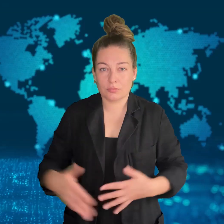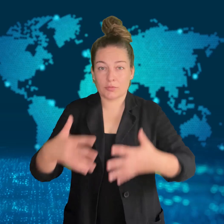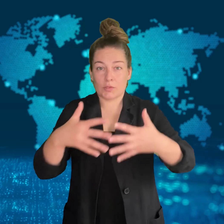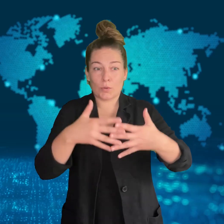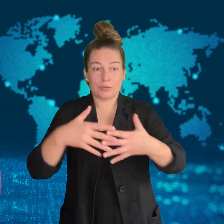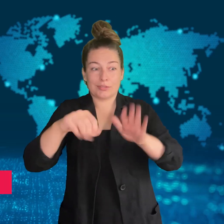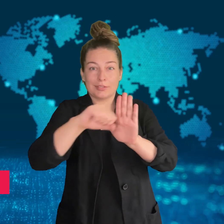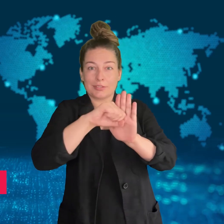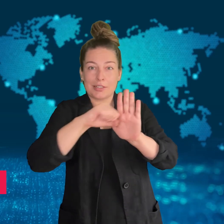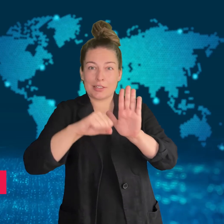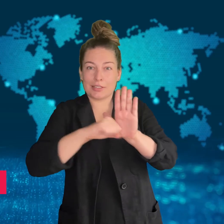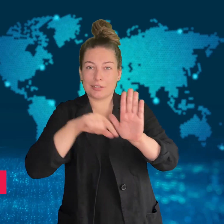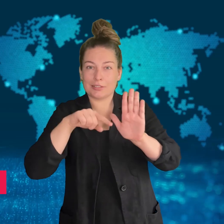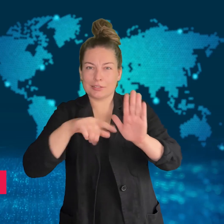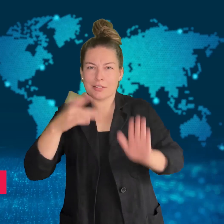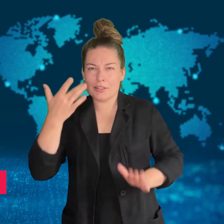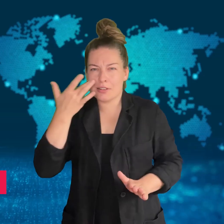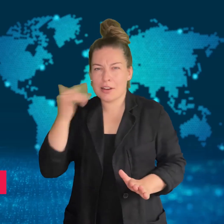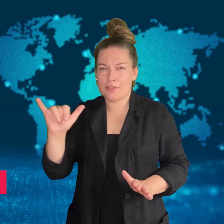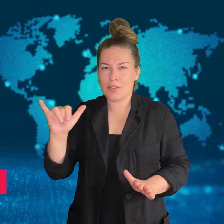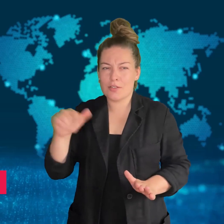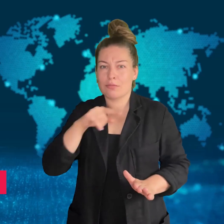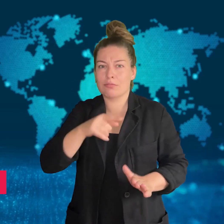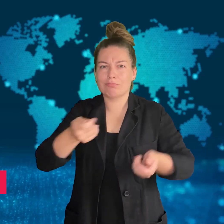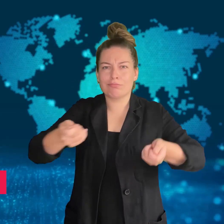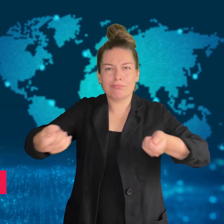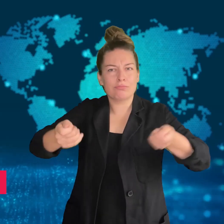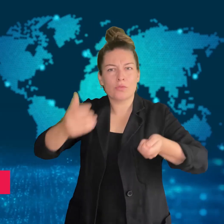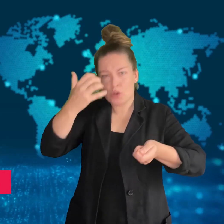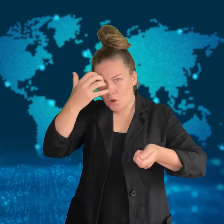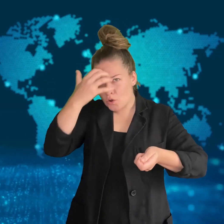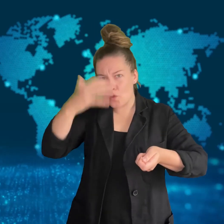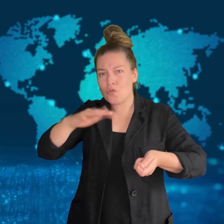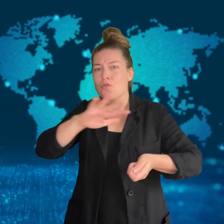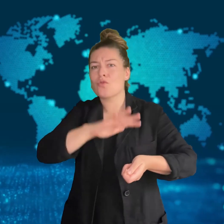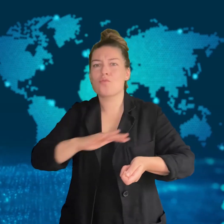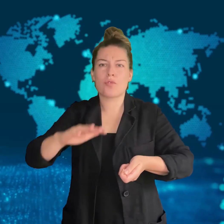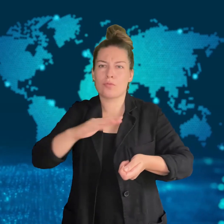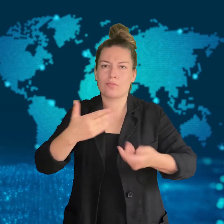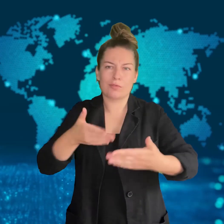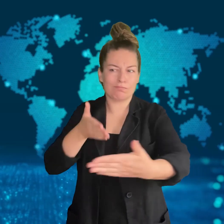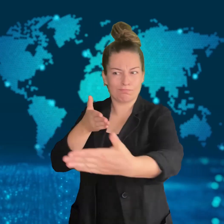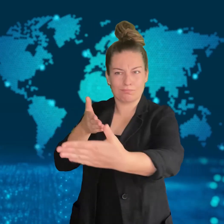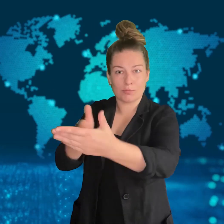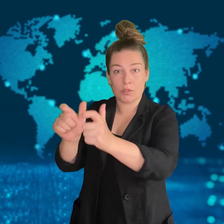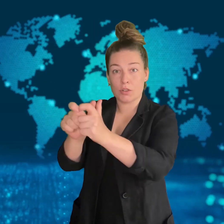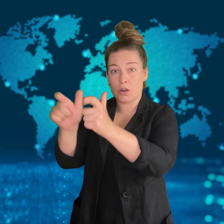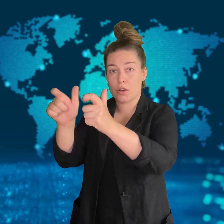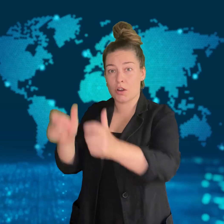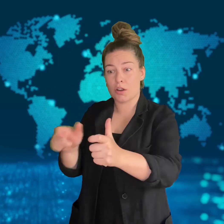[MONIKA]: The US state of California is suing ExxonMobil for